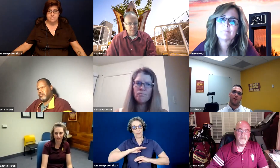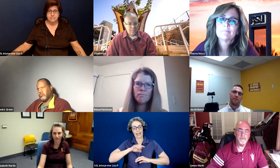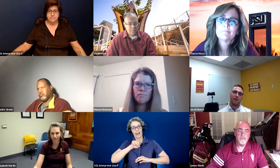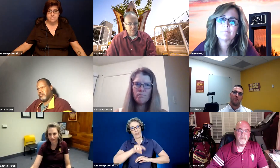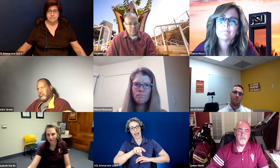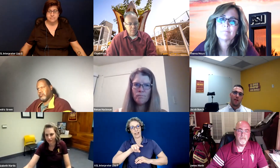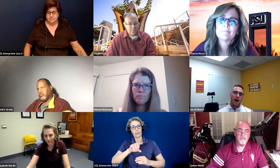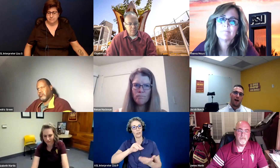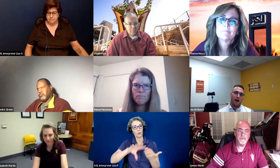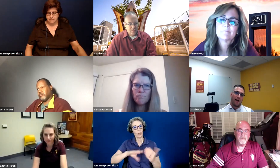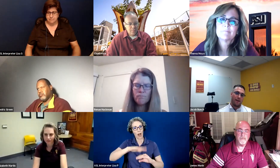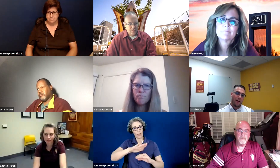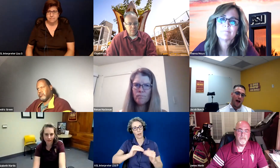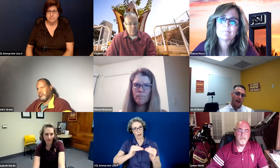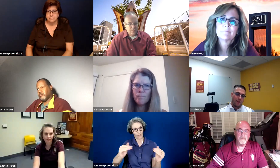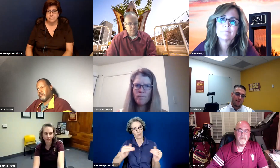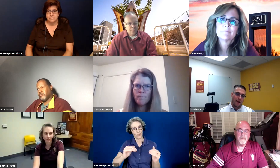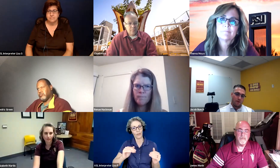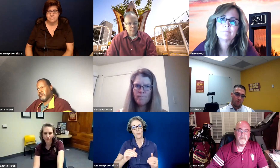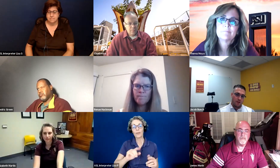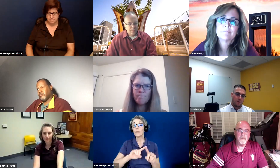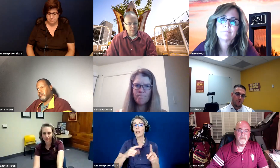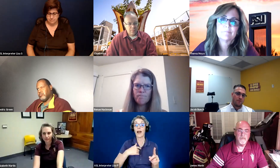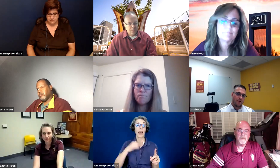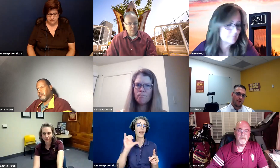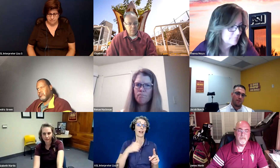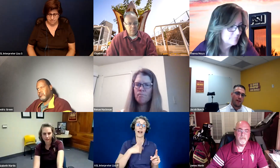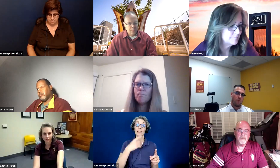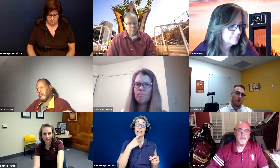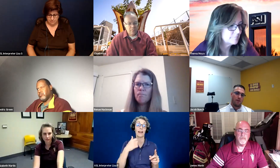But like I said, I really do feel that one